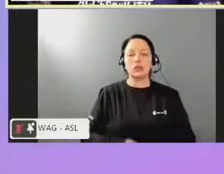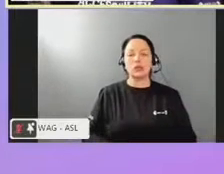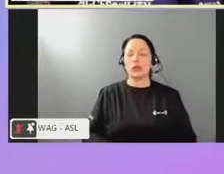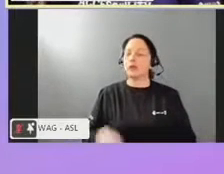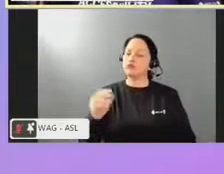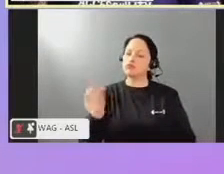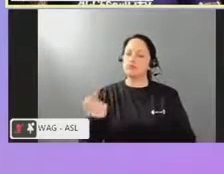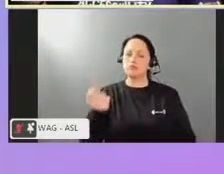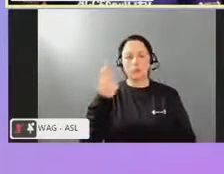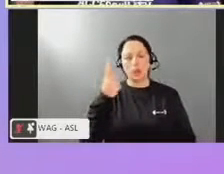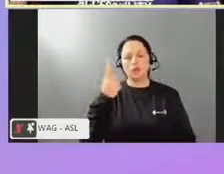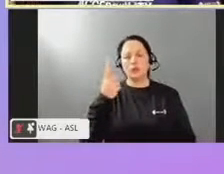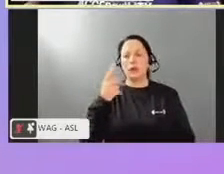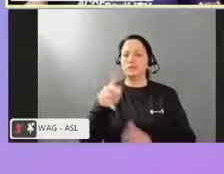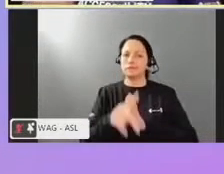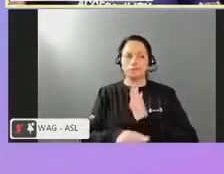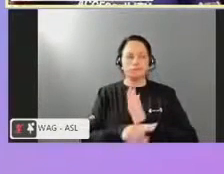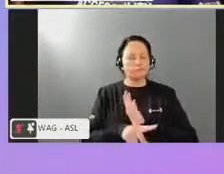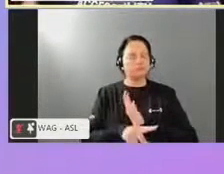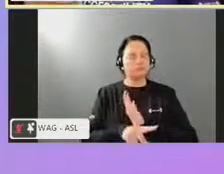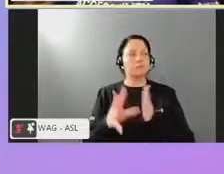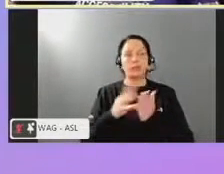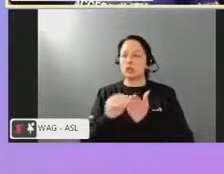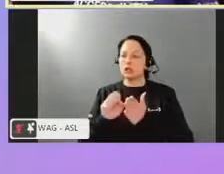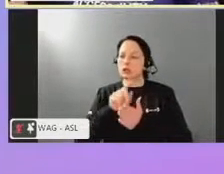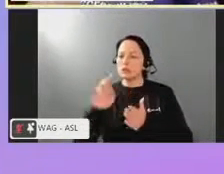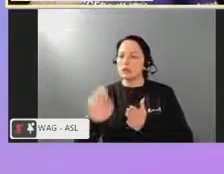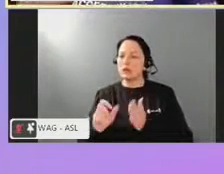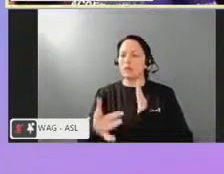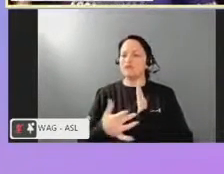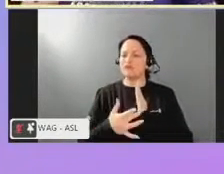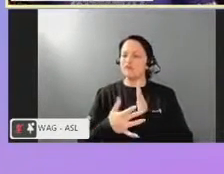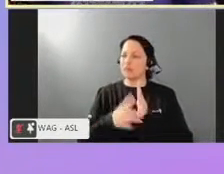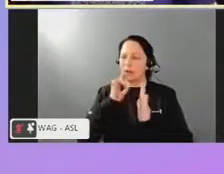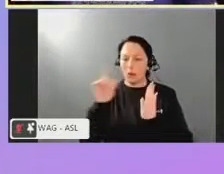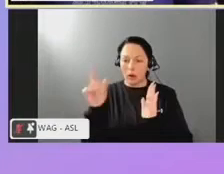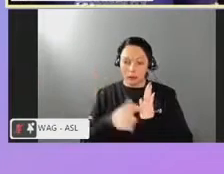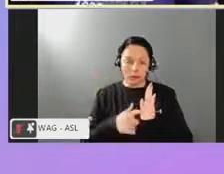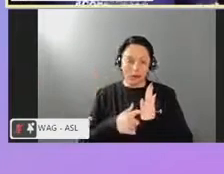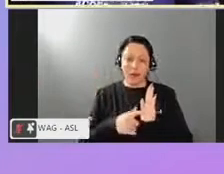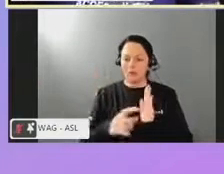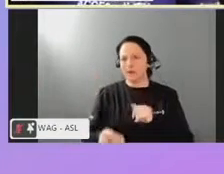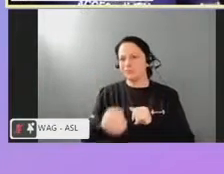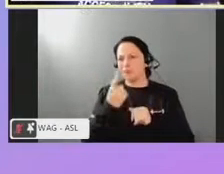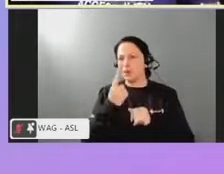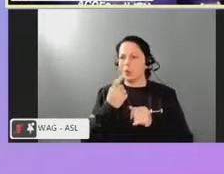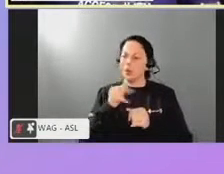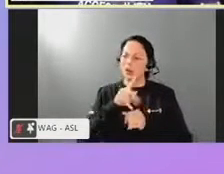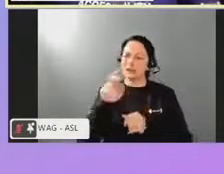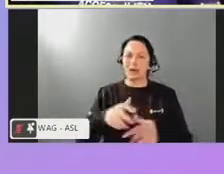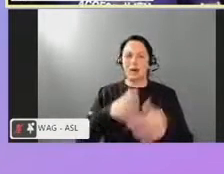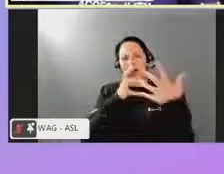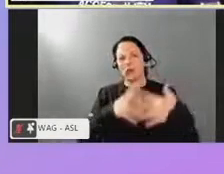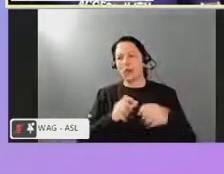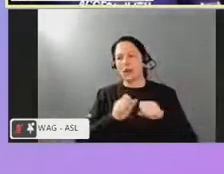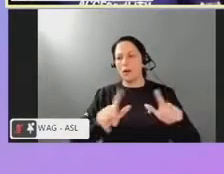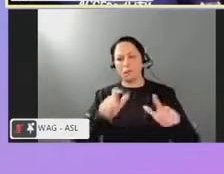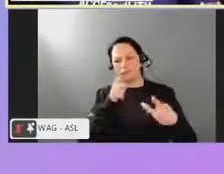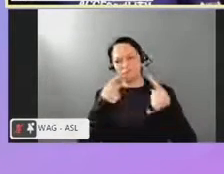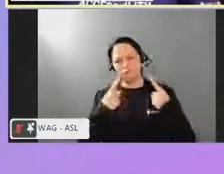We all begin their. The inspired speaker they are growing their understanding of inclusion principles through styles and learning other techniques.